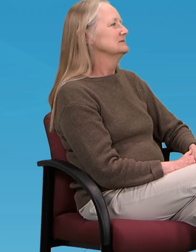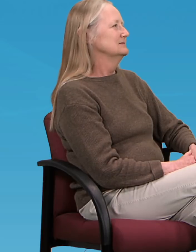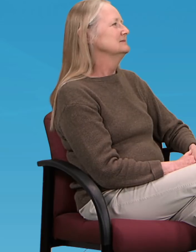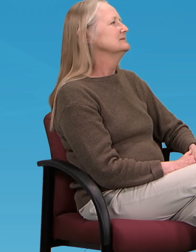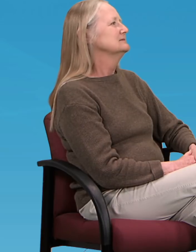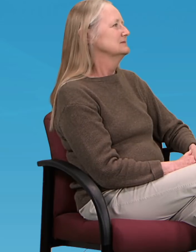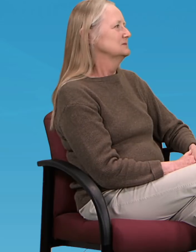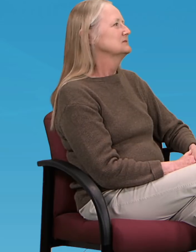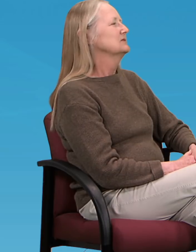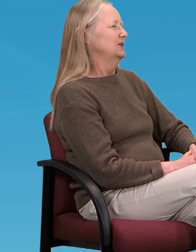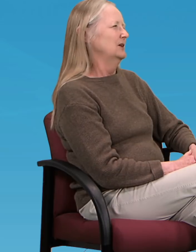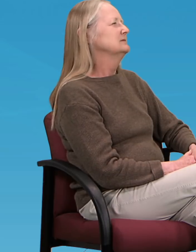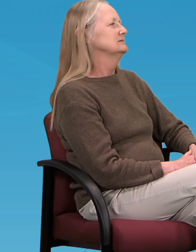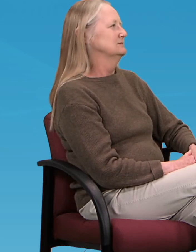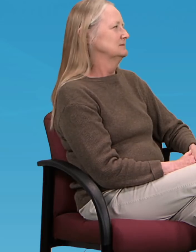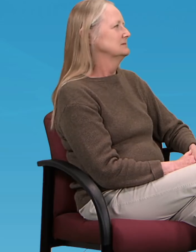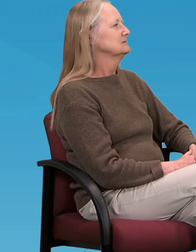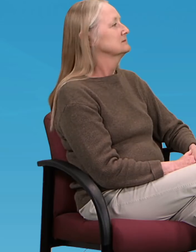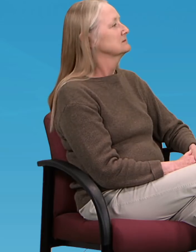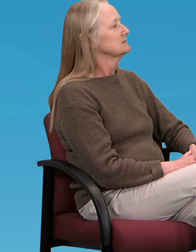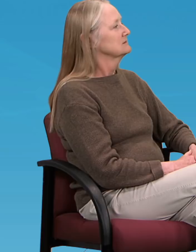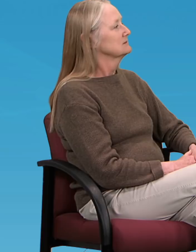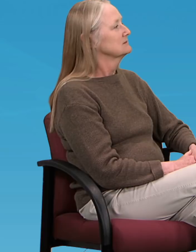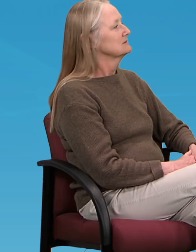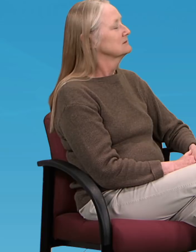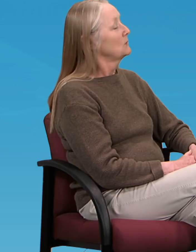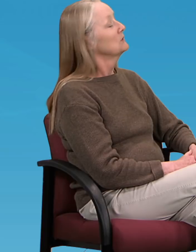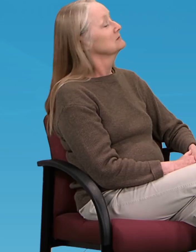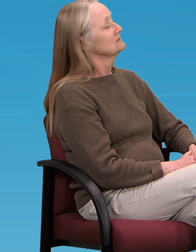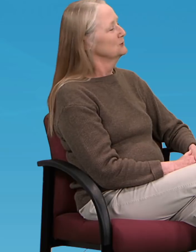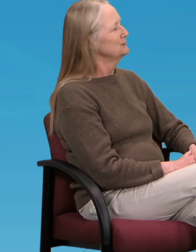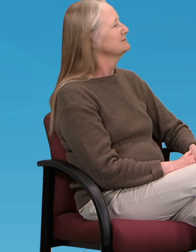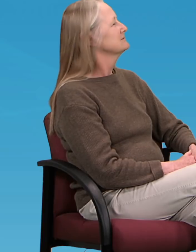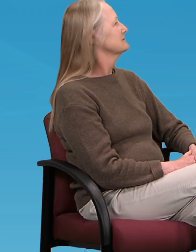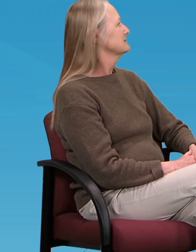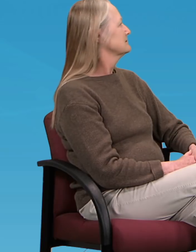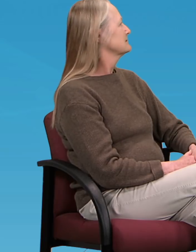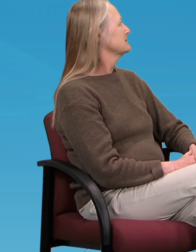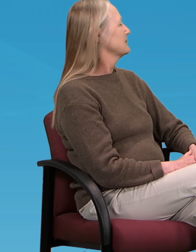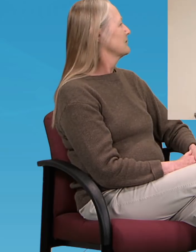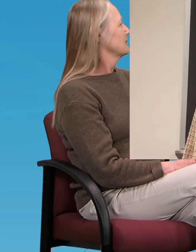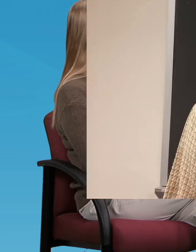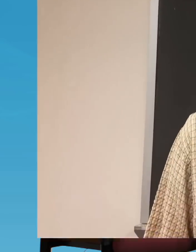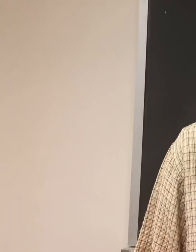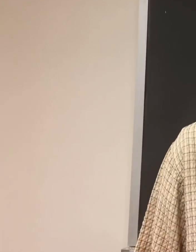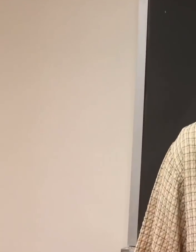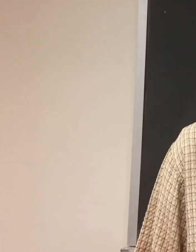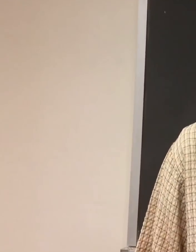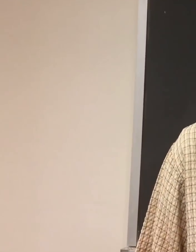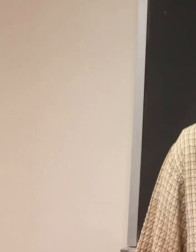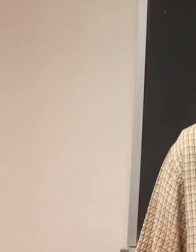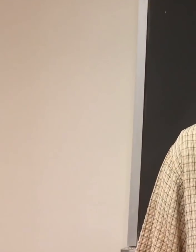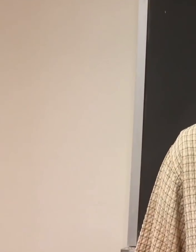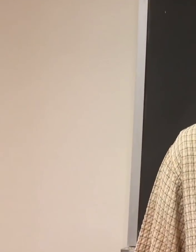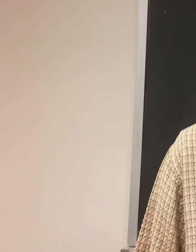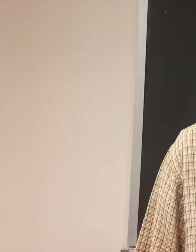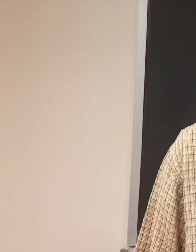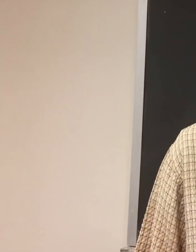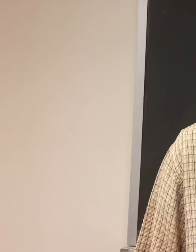to take advantage of and experience. Now we have a question from the audience. I'm an educational interpreter working